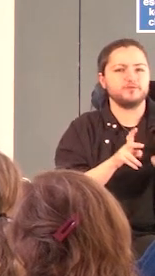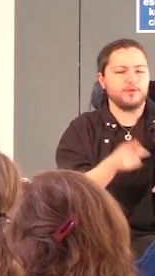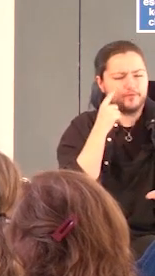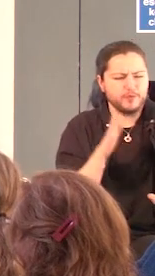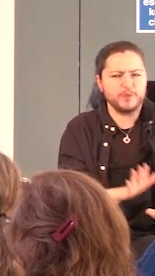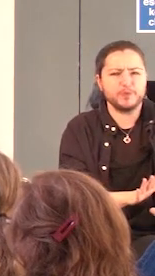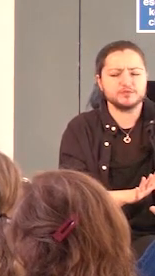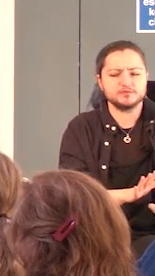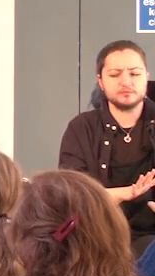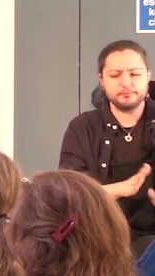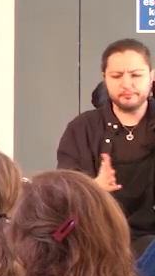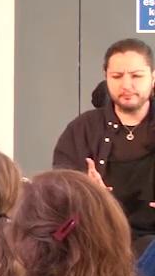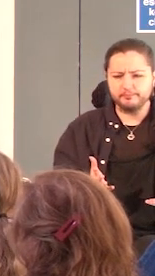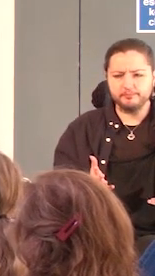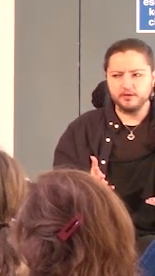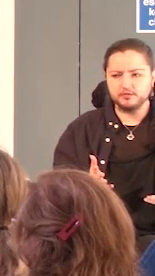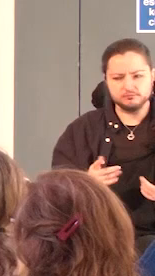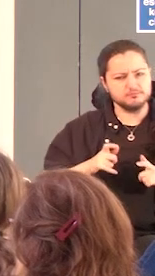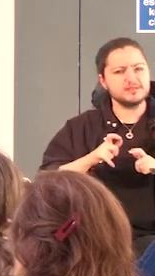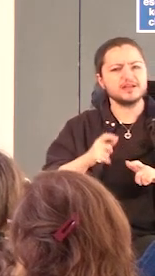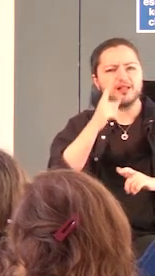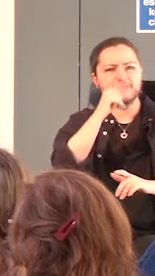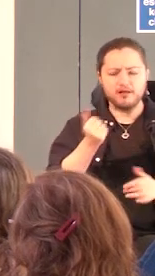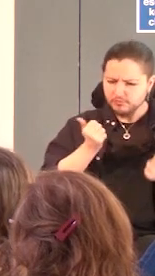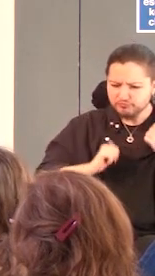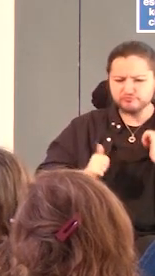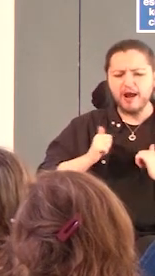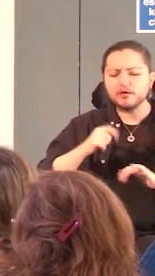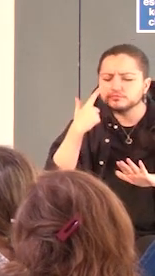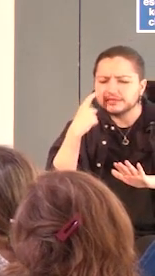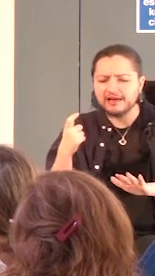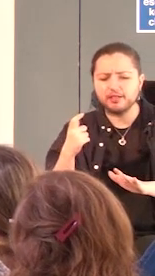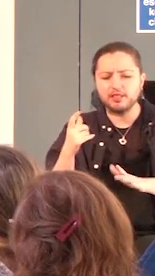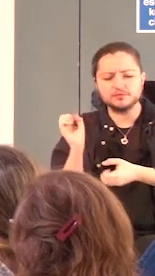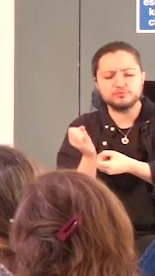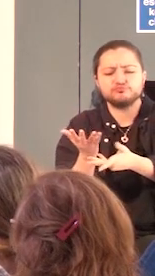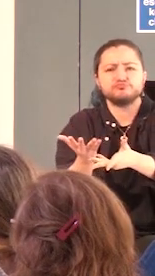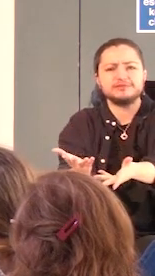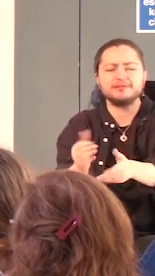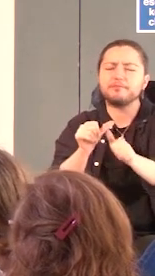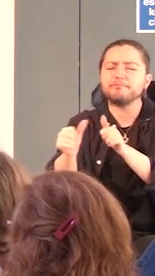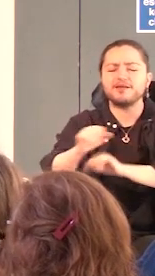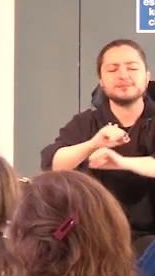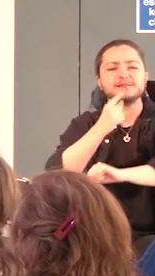that we don't take absolute care, absolute pride every day in presenting them the best possible space.